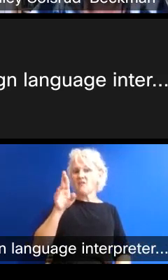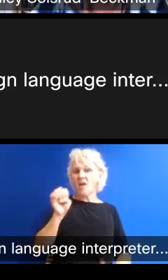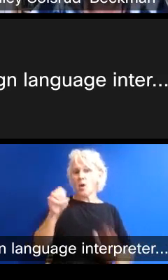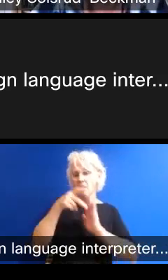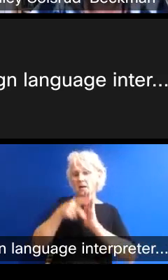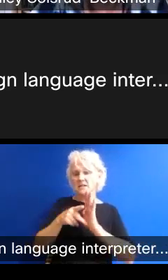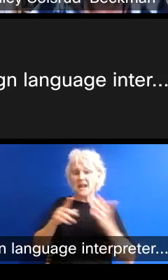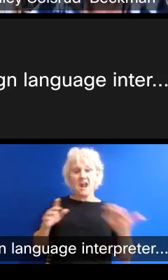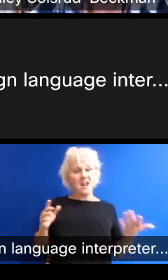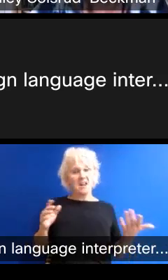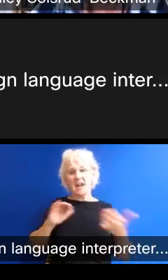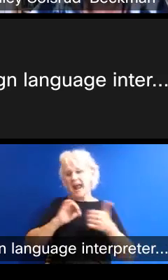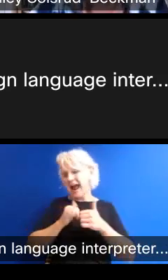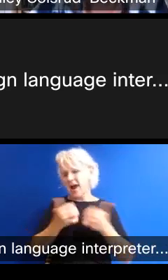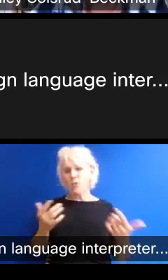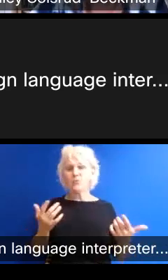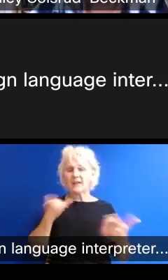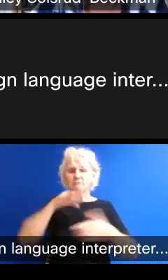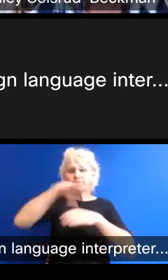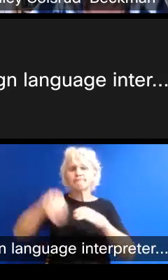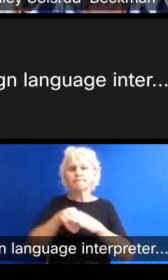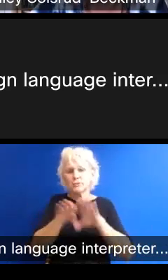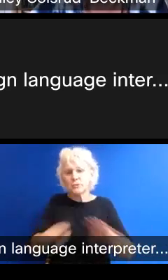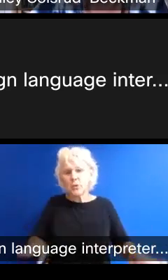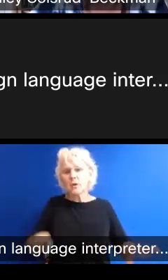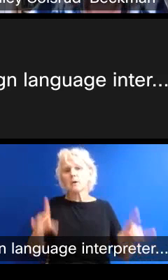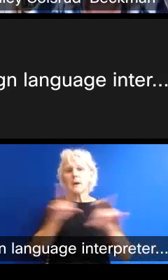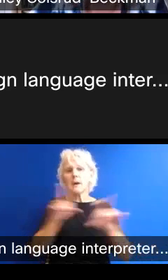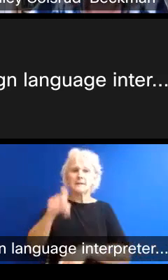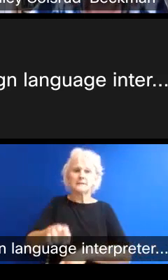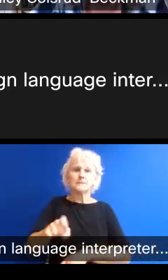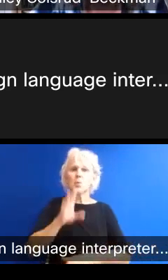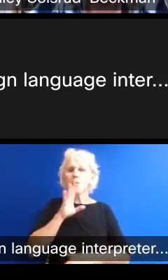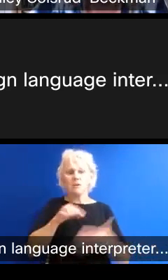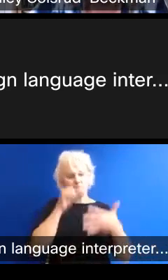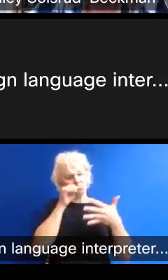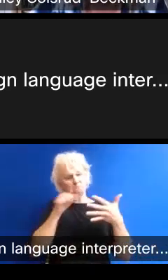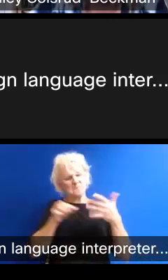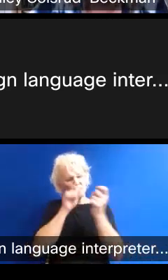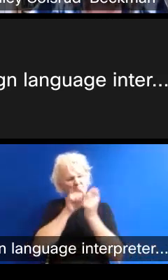needs. We're going to touch on some very specific points that we want everyone to know about,